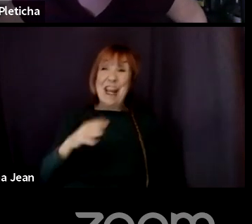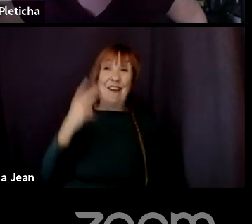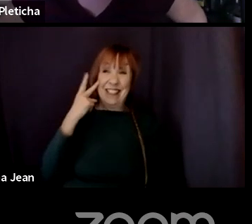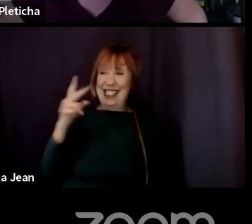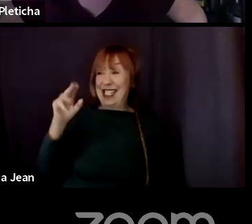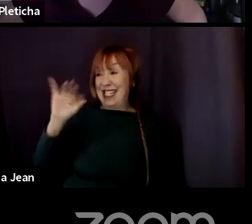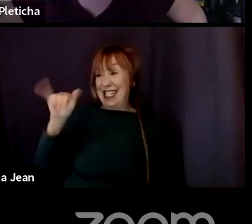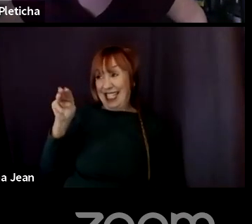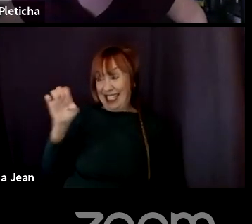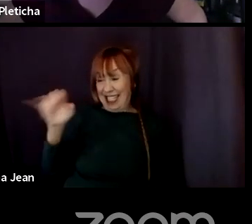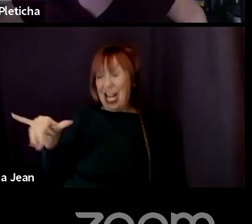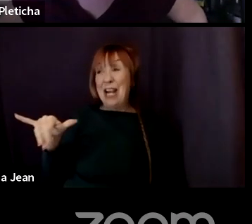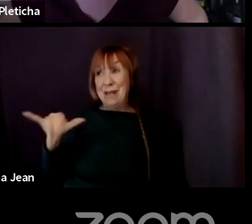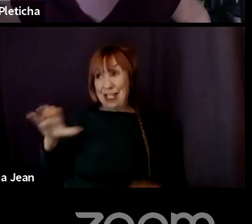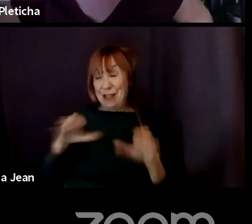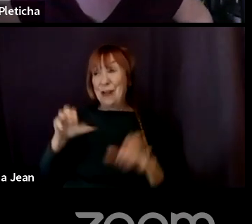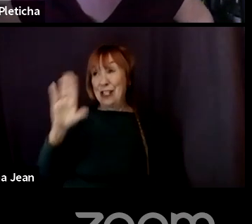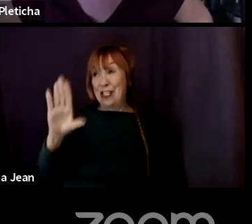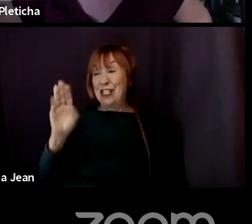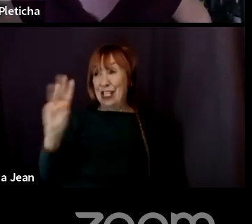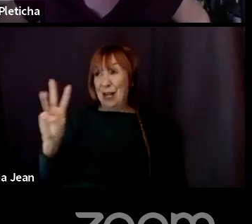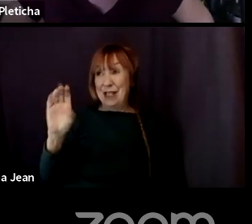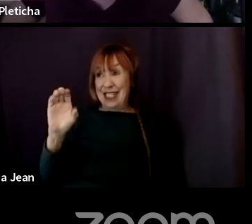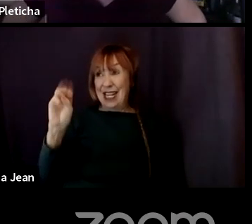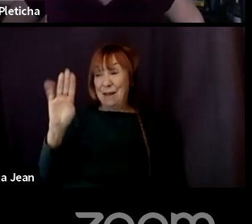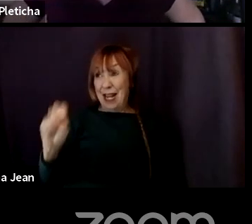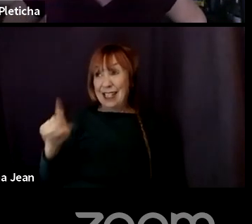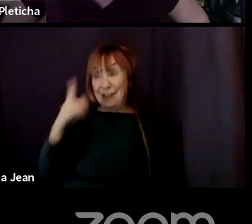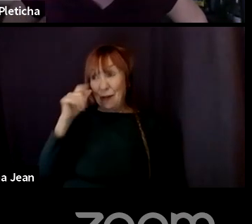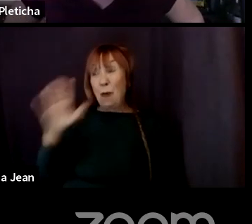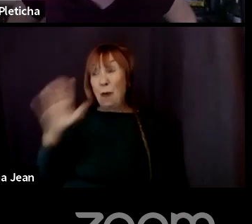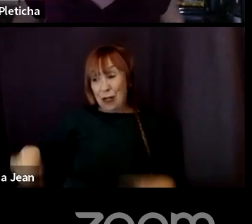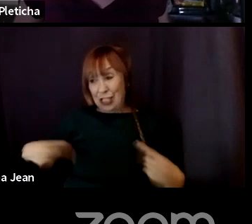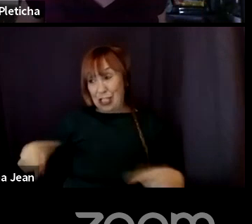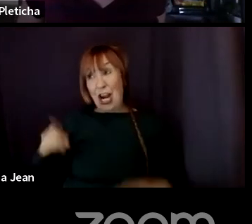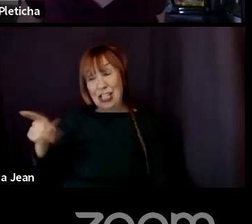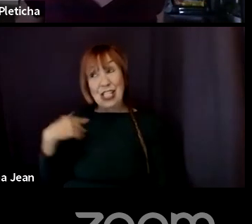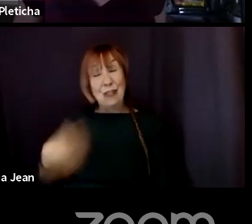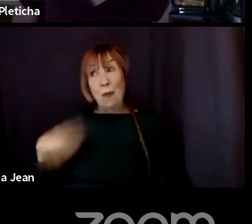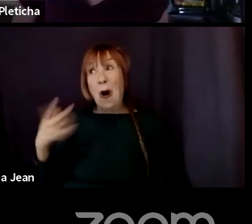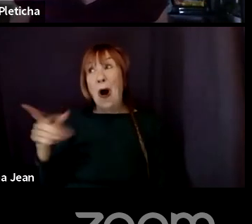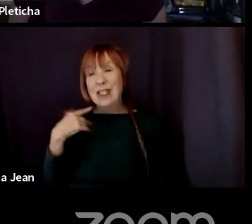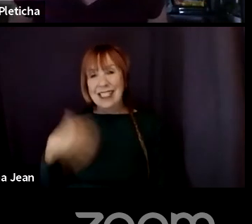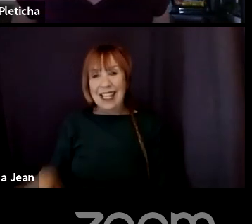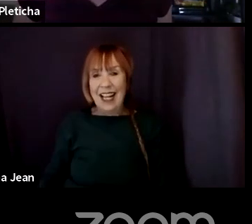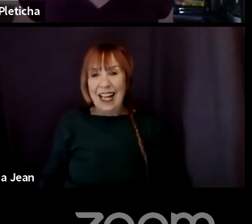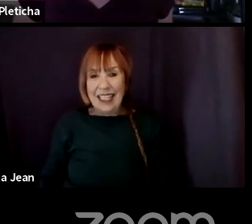Yeah, all right, no, men I'm just giving you a hard time 'cause I've seen her do bunny hops and all sorts of crazy shows. She's an excuse in a certain kind of chair though,